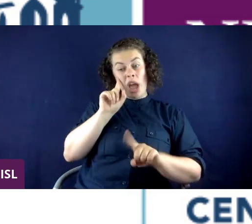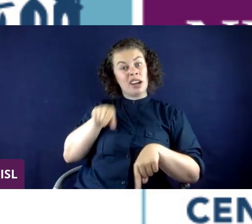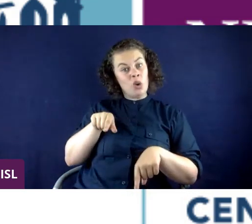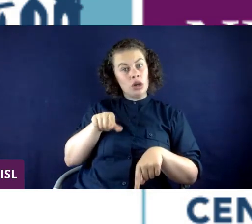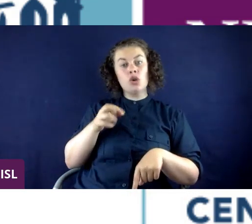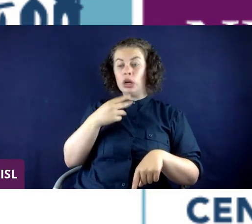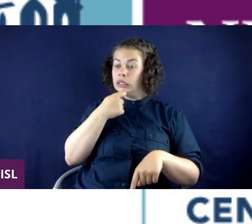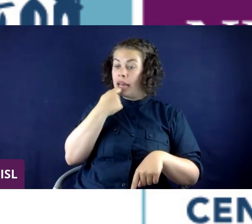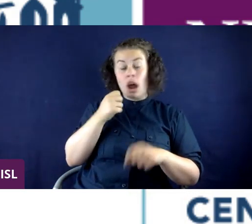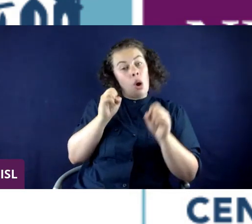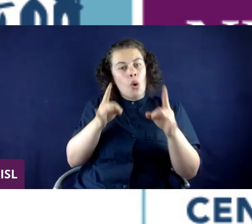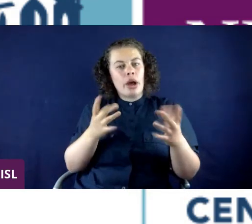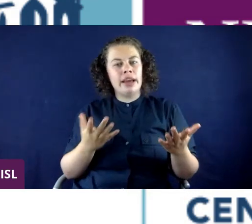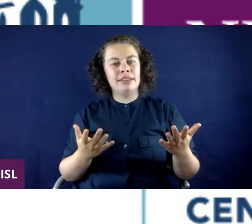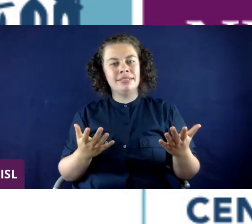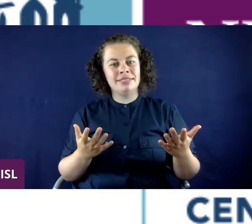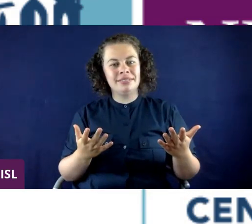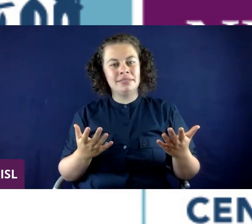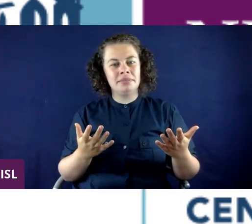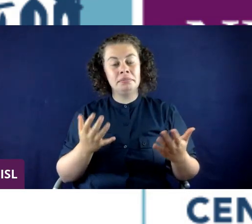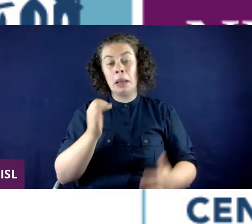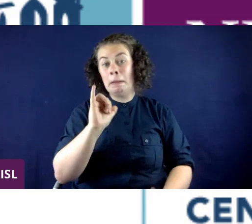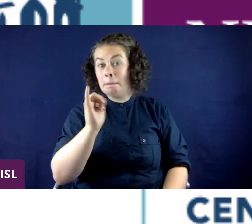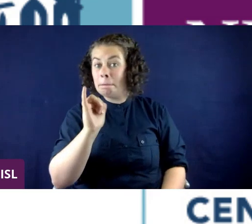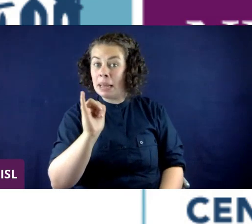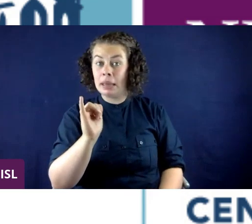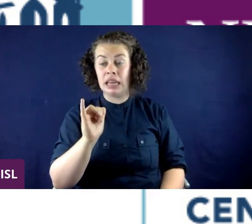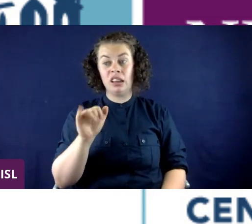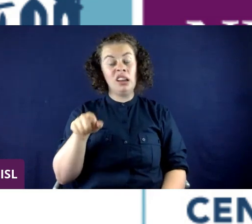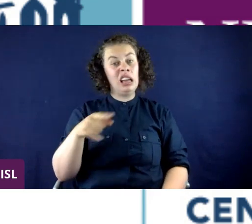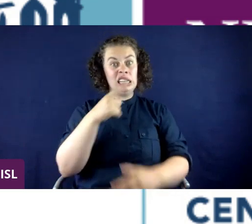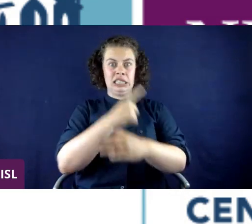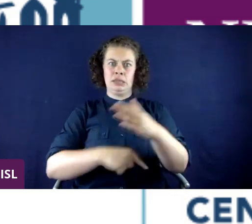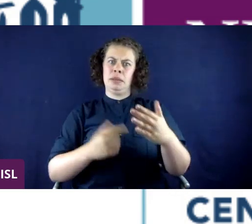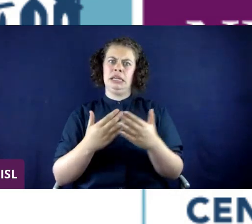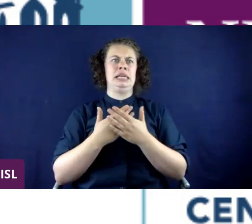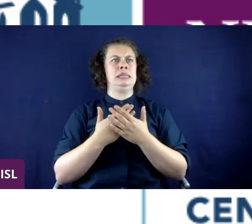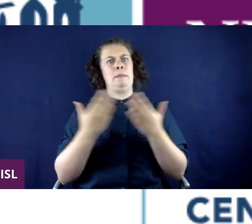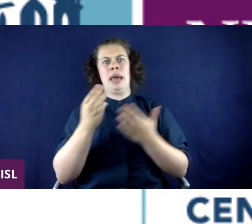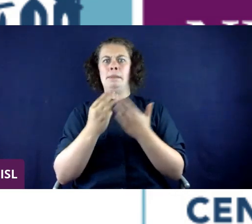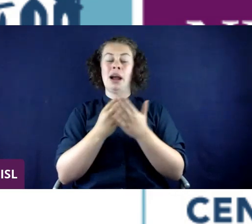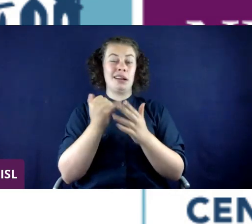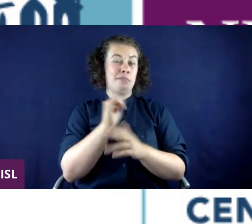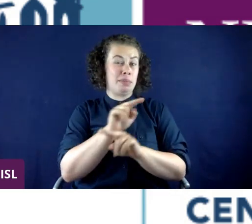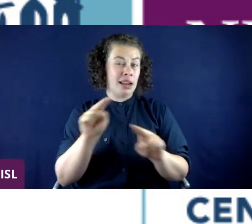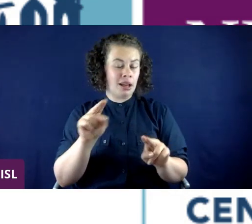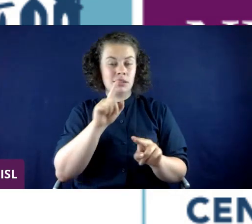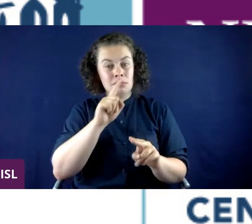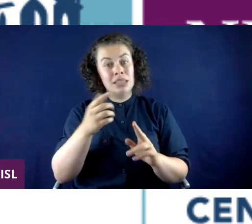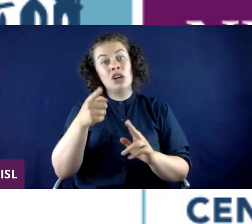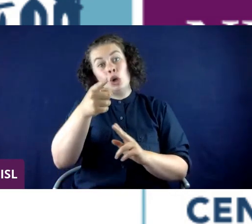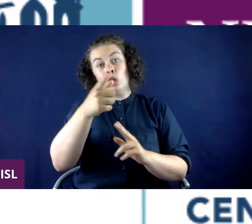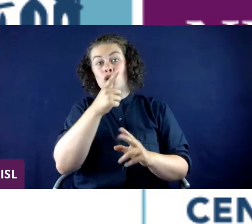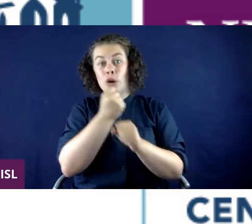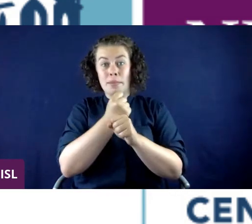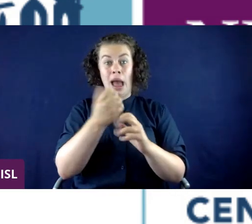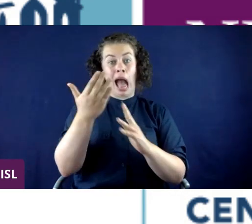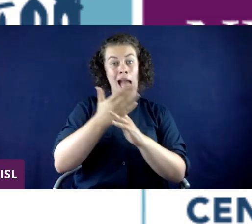Have you been explicit in your inclusion of disabled voices? Even if it doesn't seem like disability is the central issue.